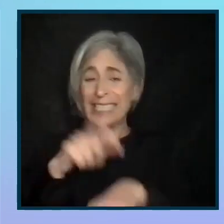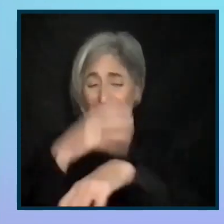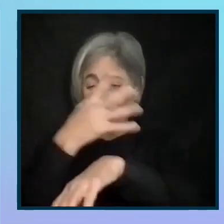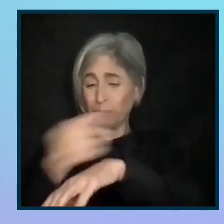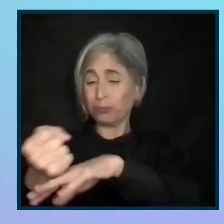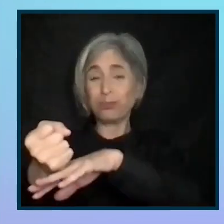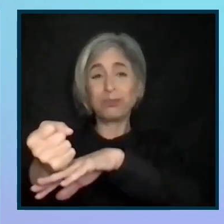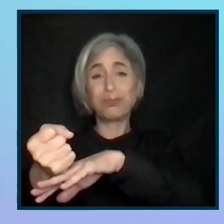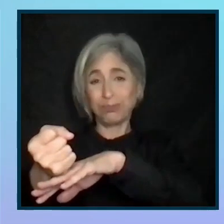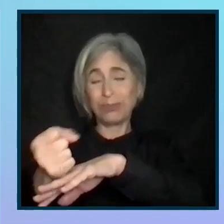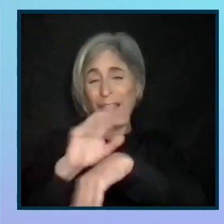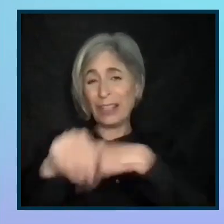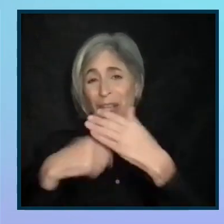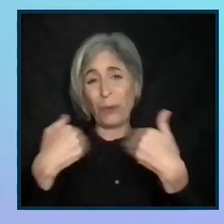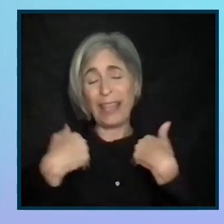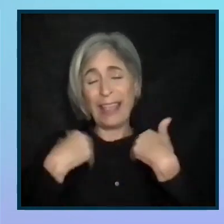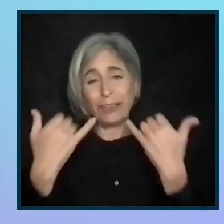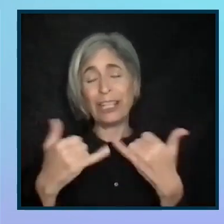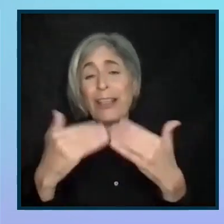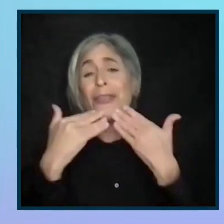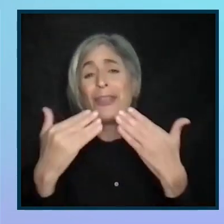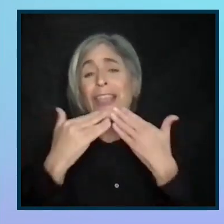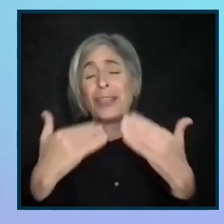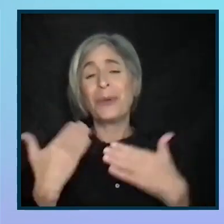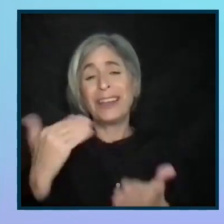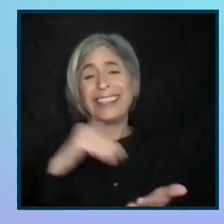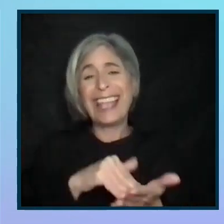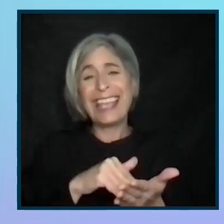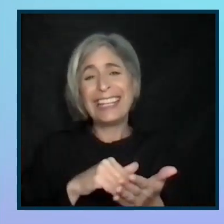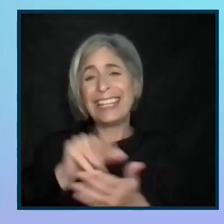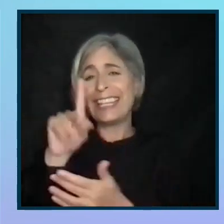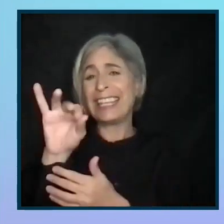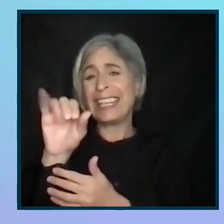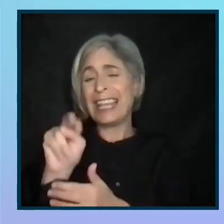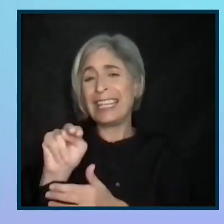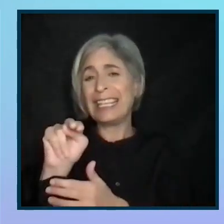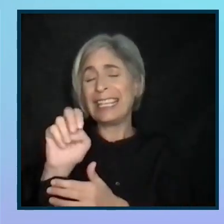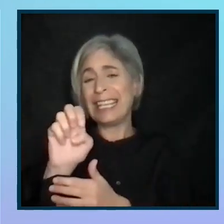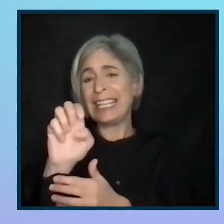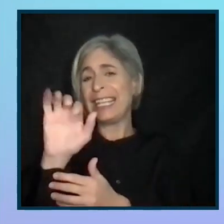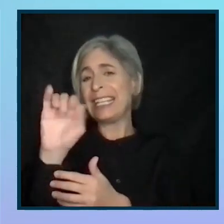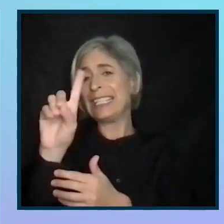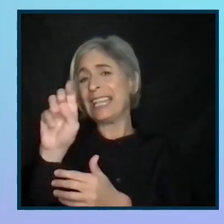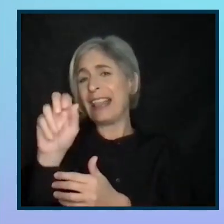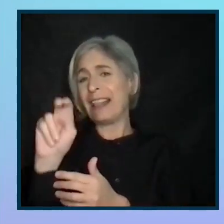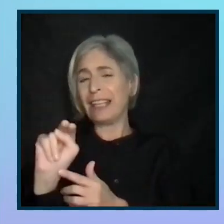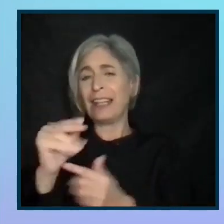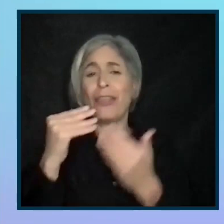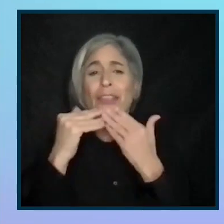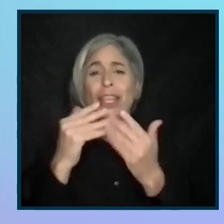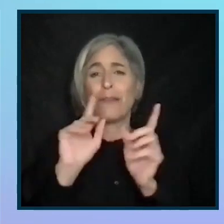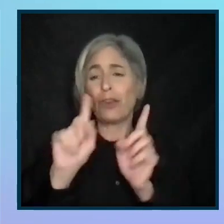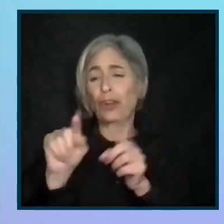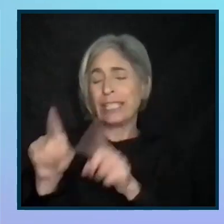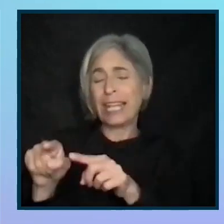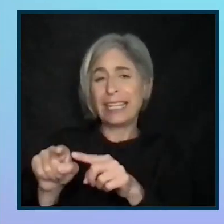I am afraid that's all the time that we have for today. Thank you again, Dylan and Katie for a great session. Thank you. Thanks everyone for attending. Friendly reminder,